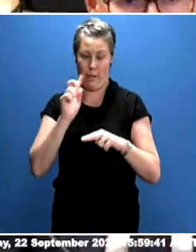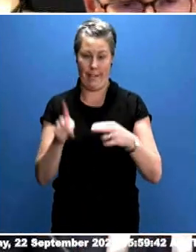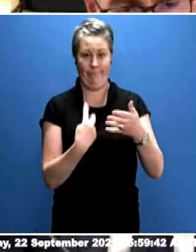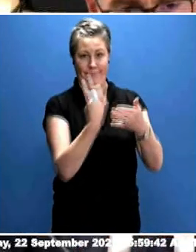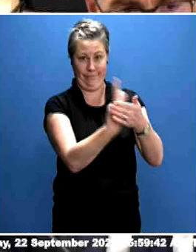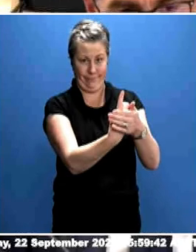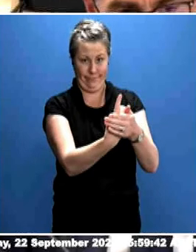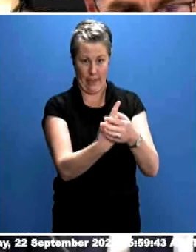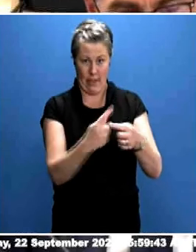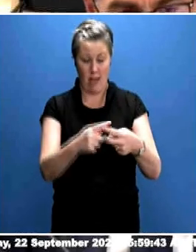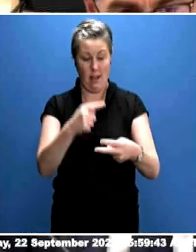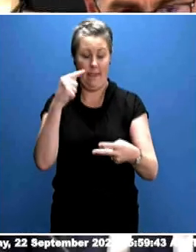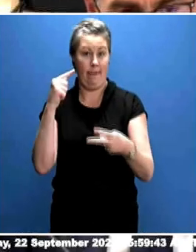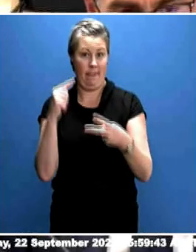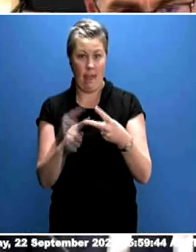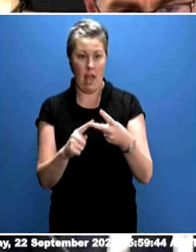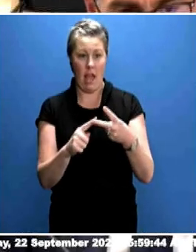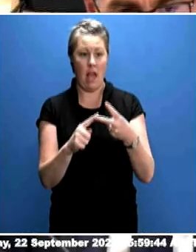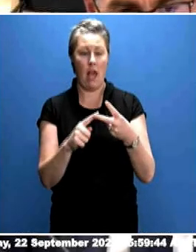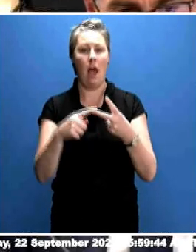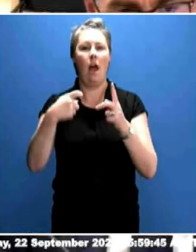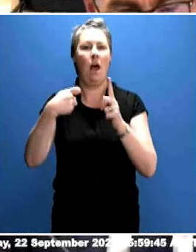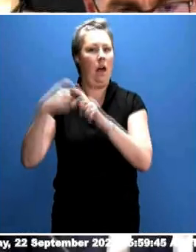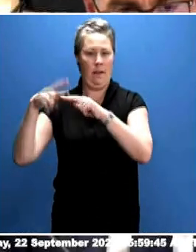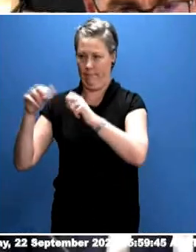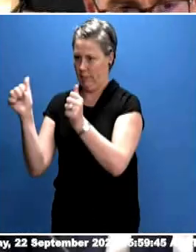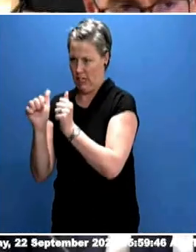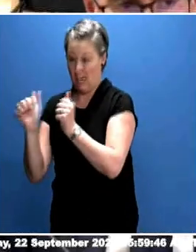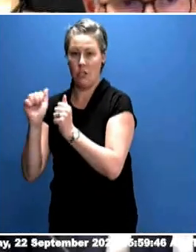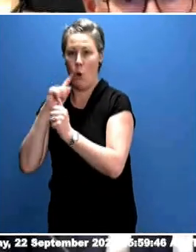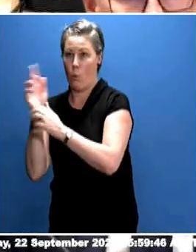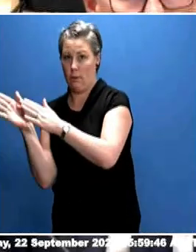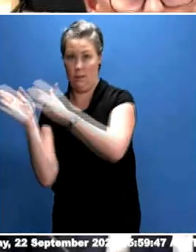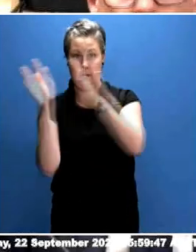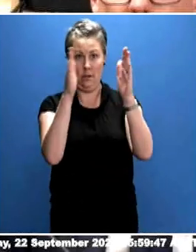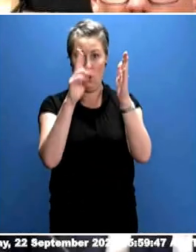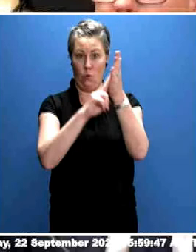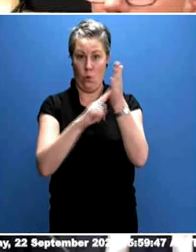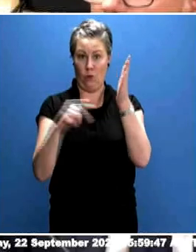We will then be shifting focus to the Northern Territory, and we'll have evidence